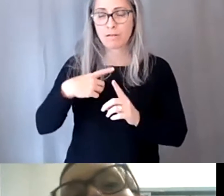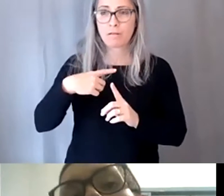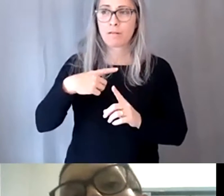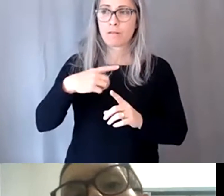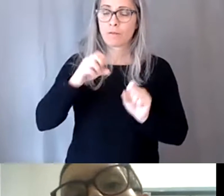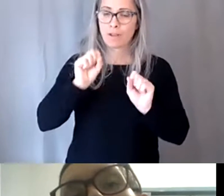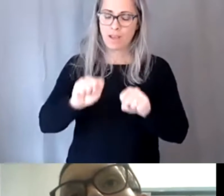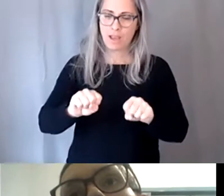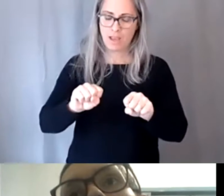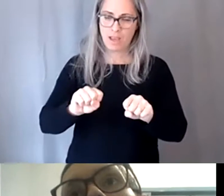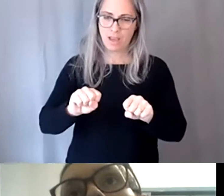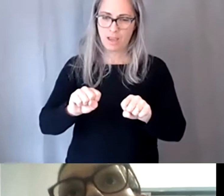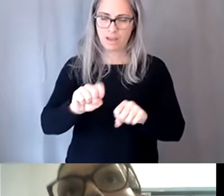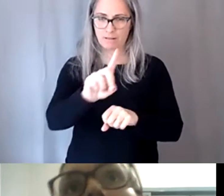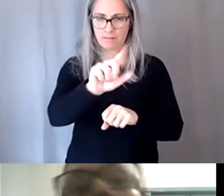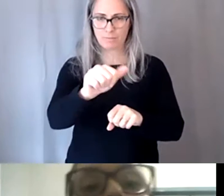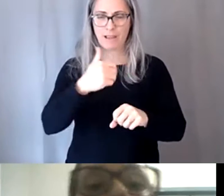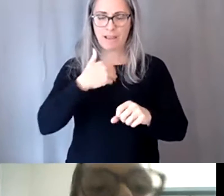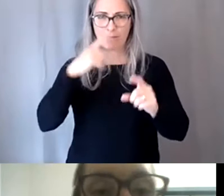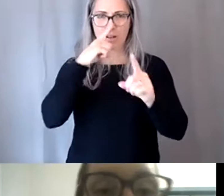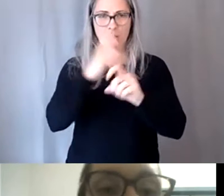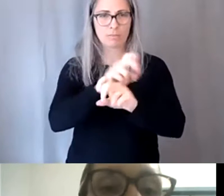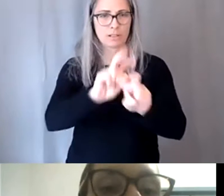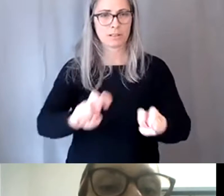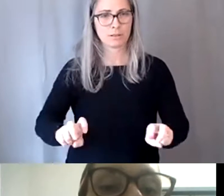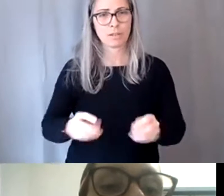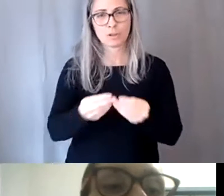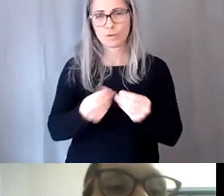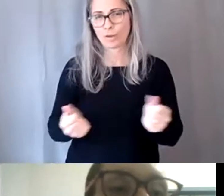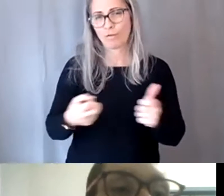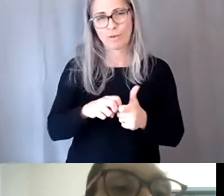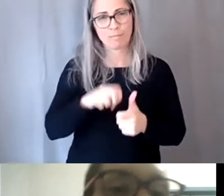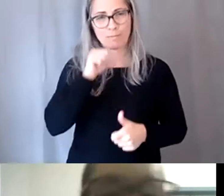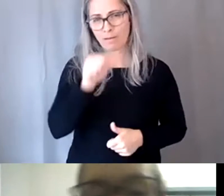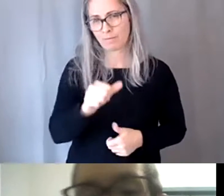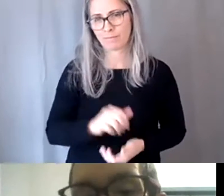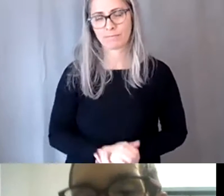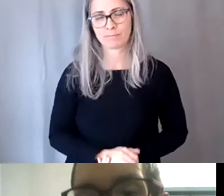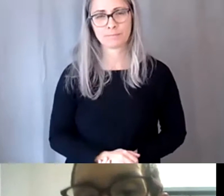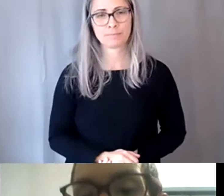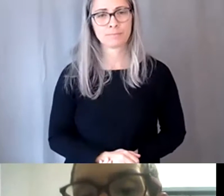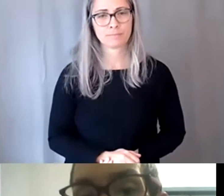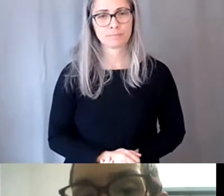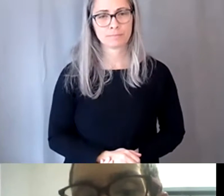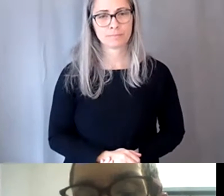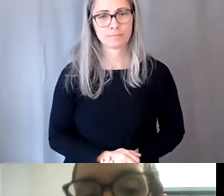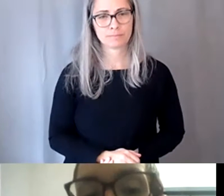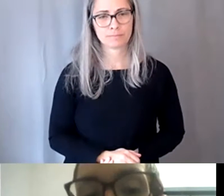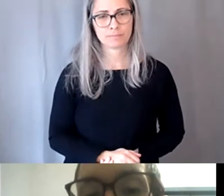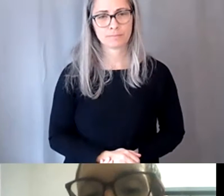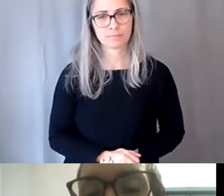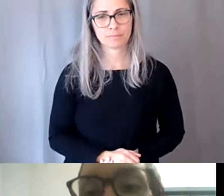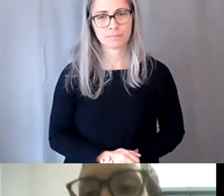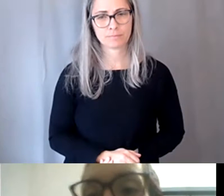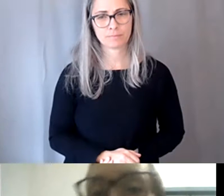but it's not a magic tool I think that